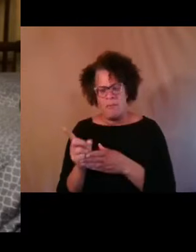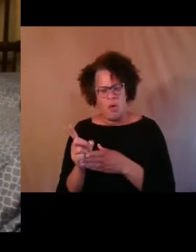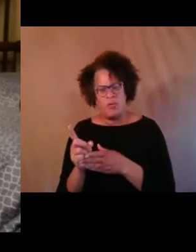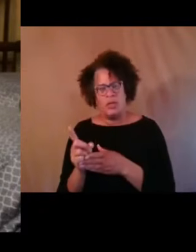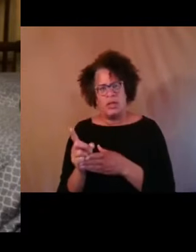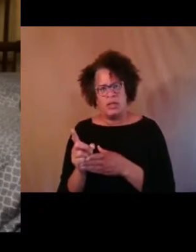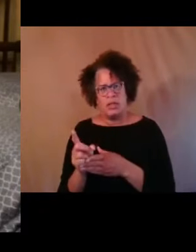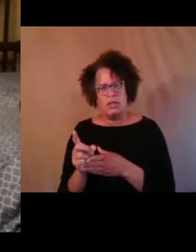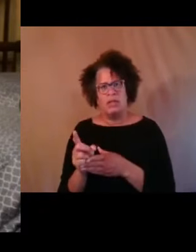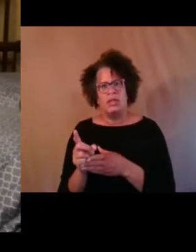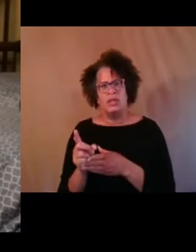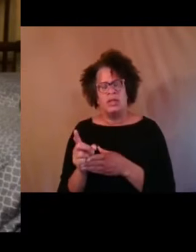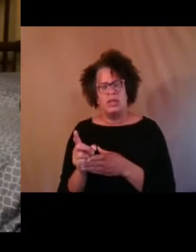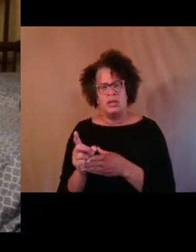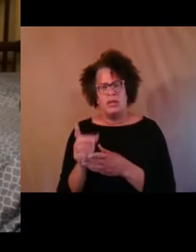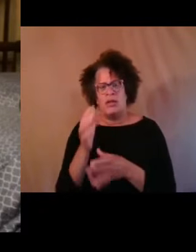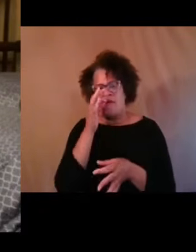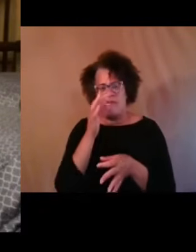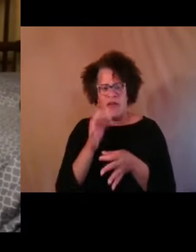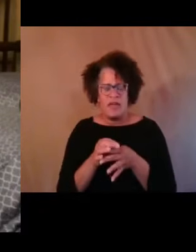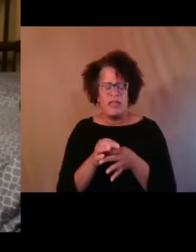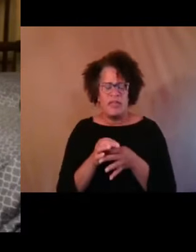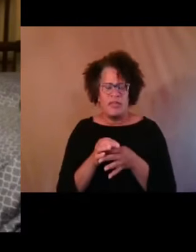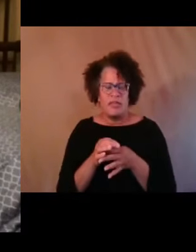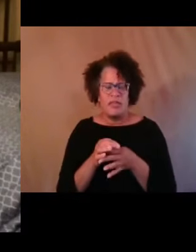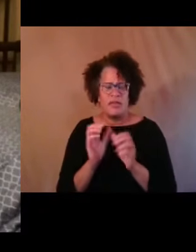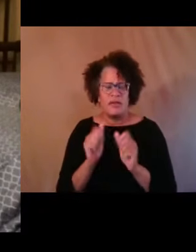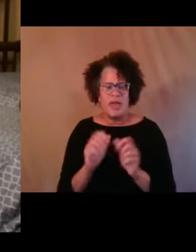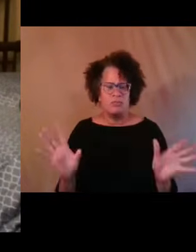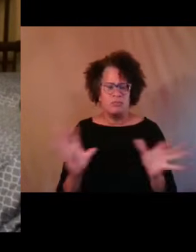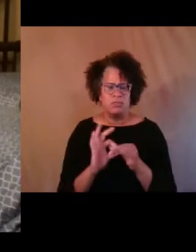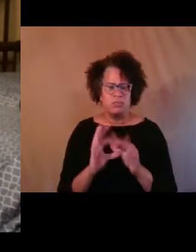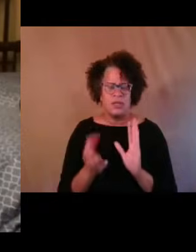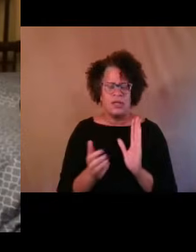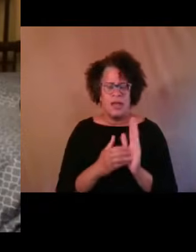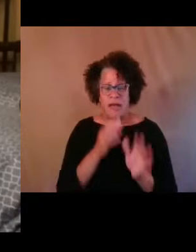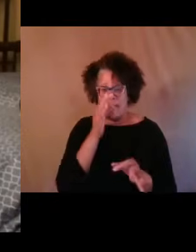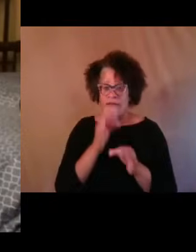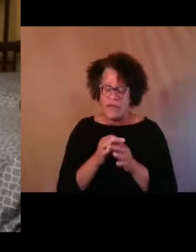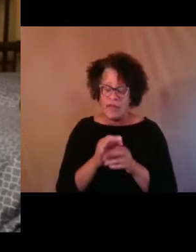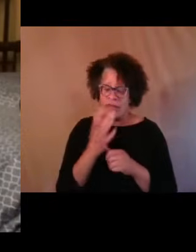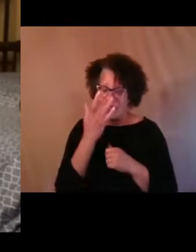faith has a chance to rekindle itself. And faith is a really interesting thing. I don't mean faith